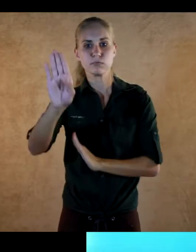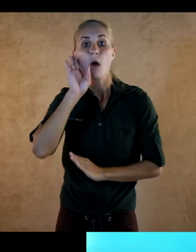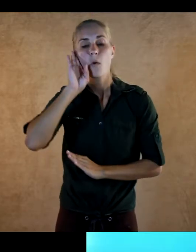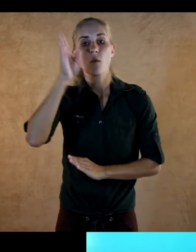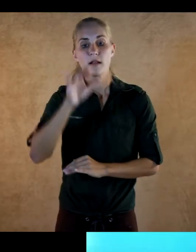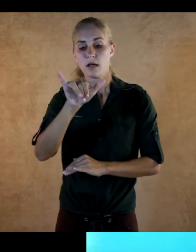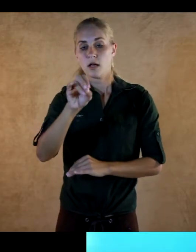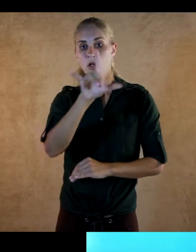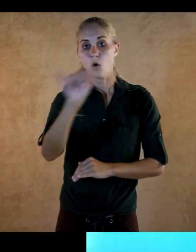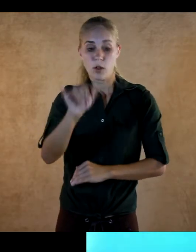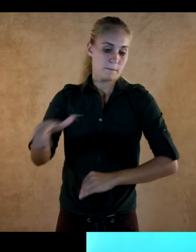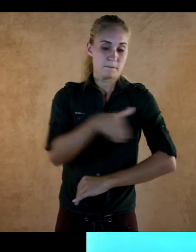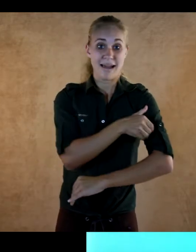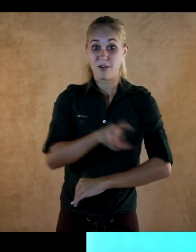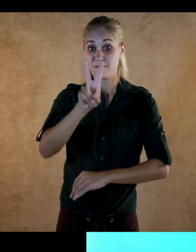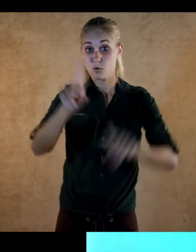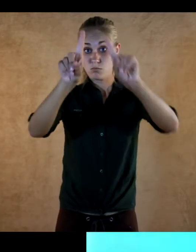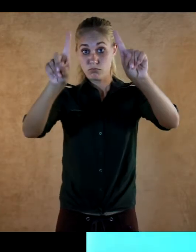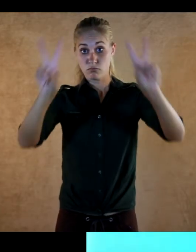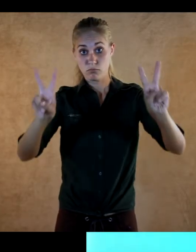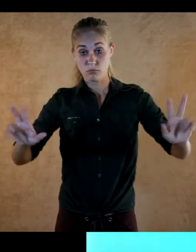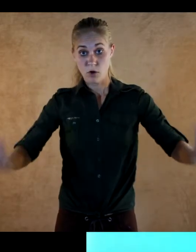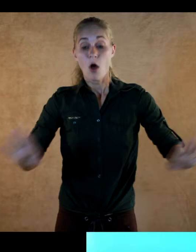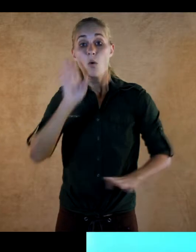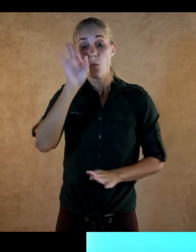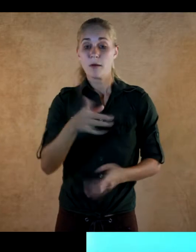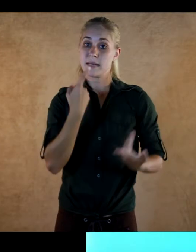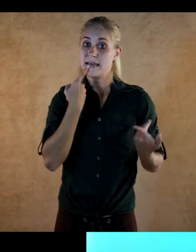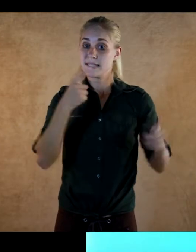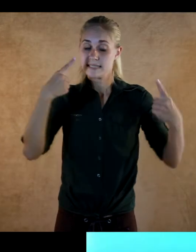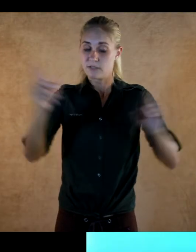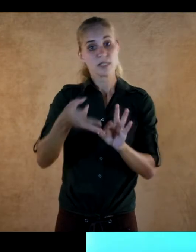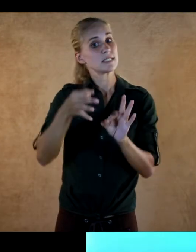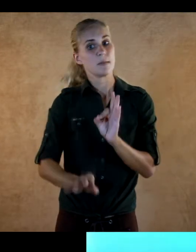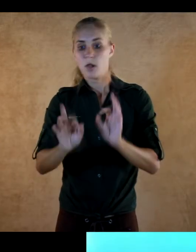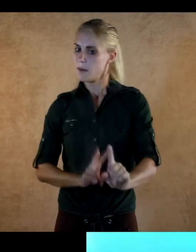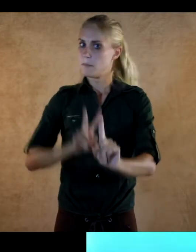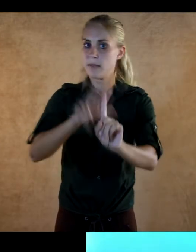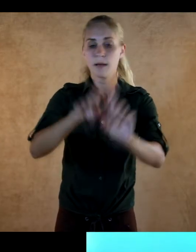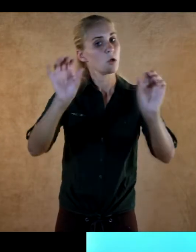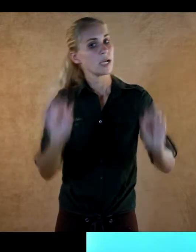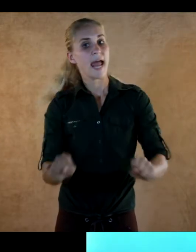The Yoli Power of 2 System is very simple, effective, duplicable, and thousands have made it work for them.